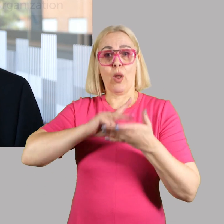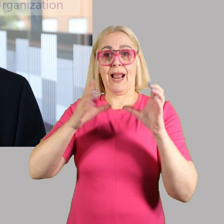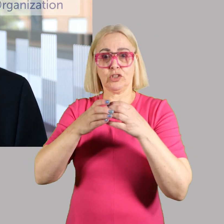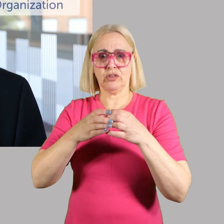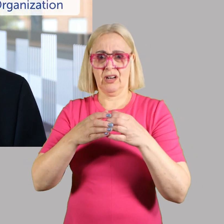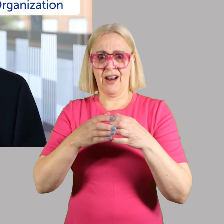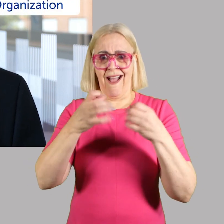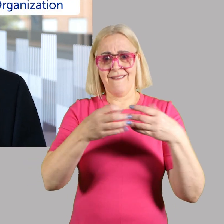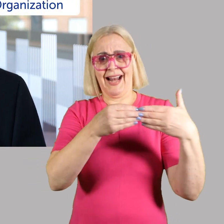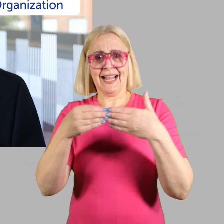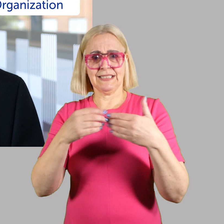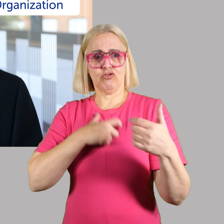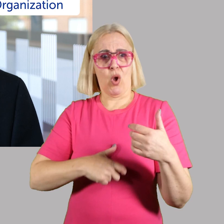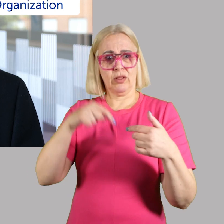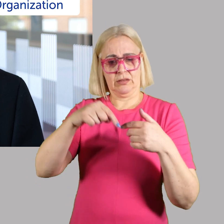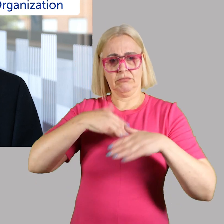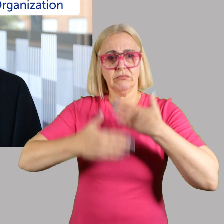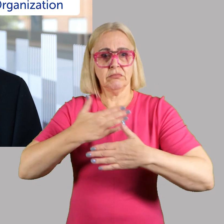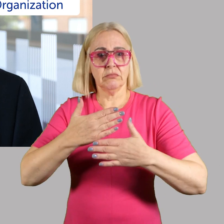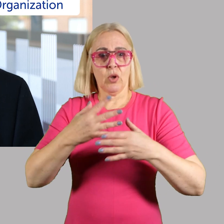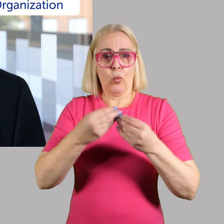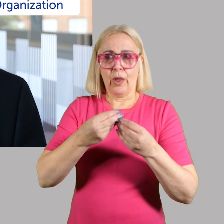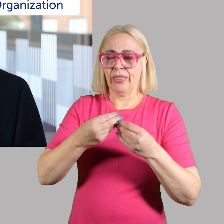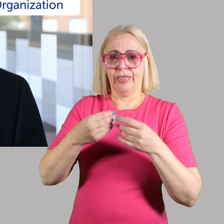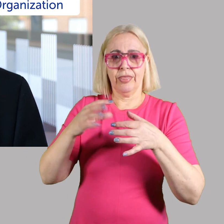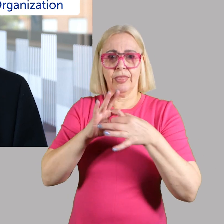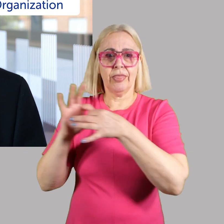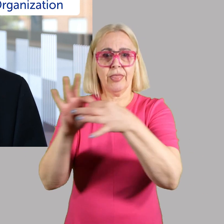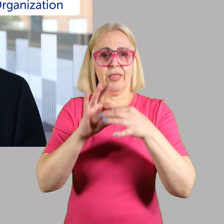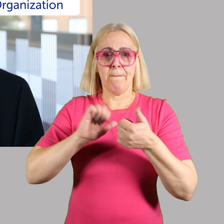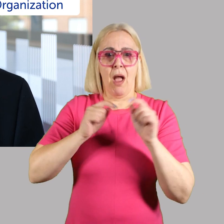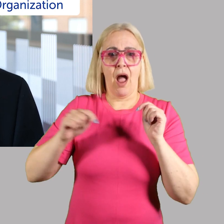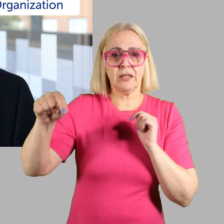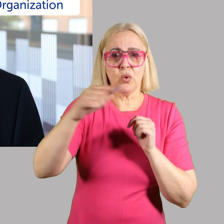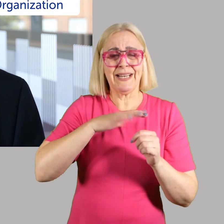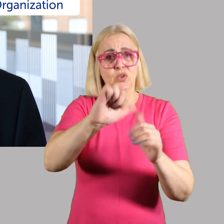The World Stroke Organization will have a leading role in this process, along with the spending partners.